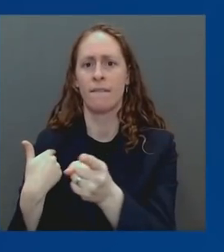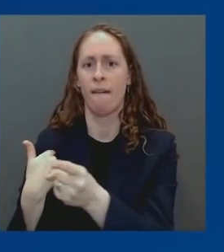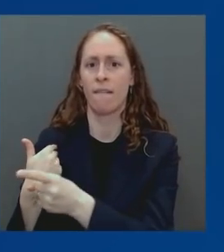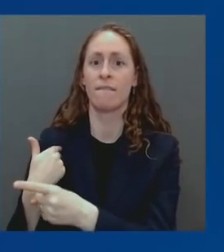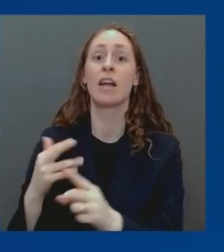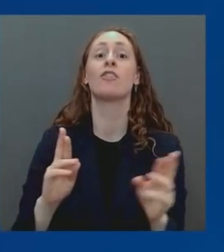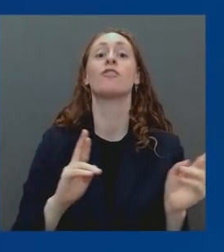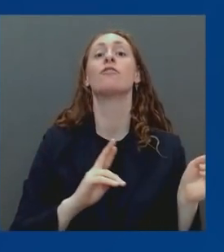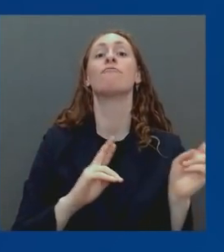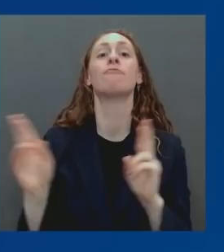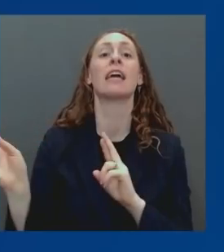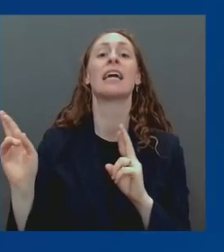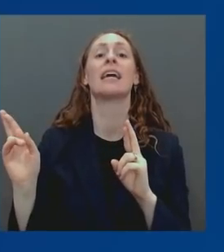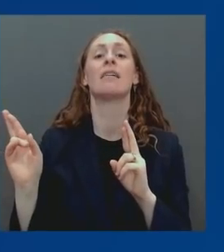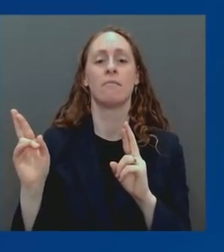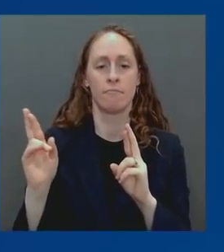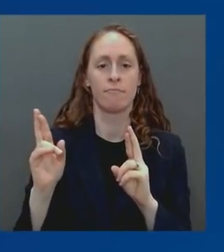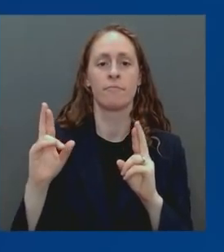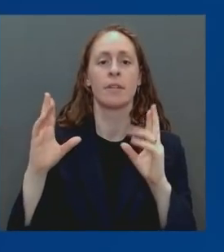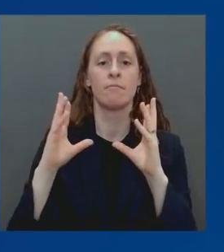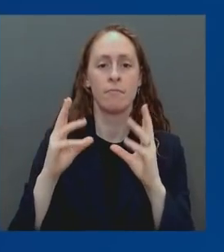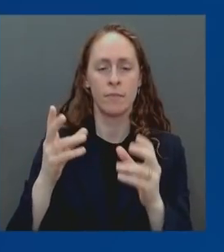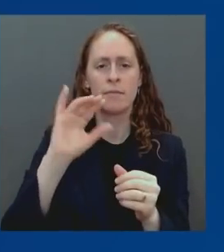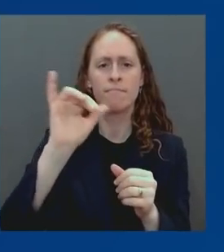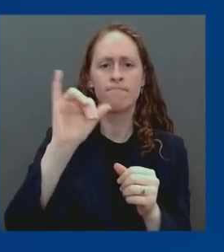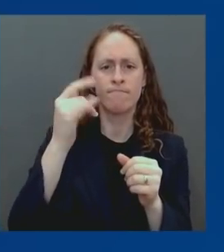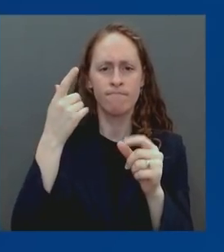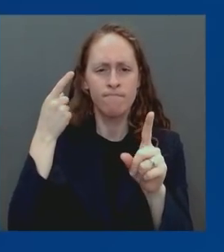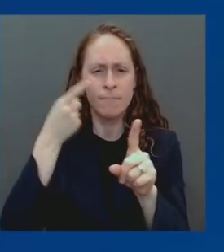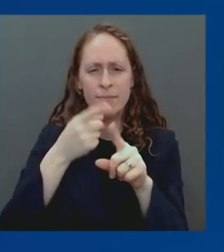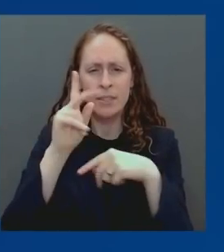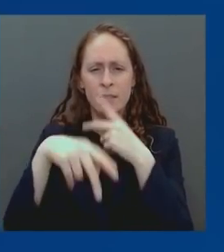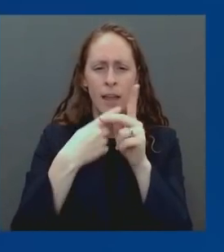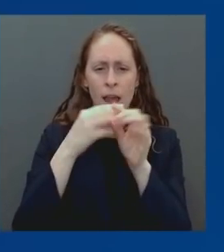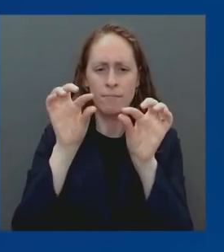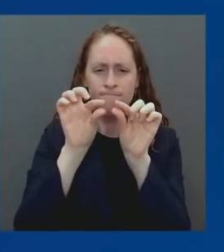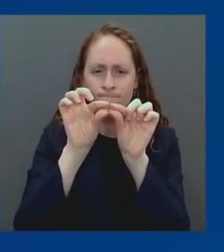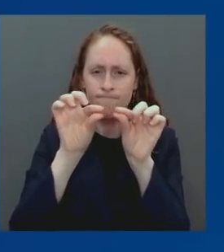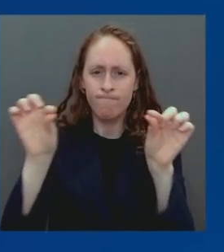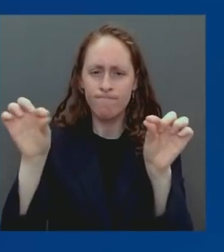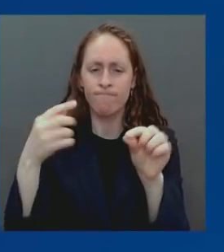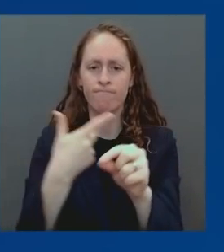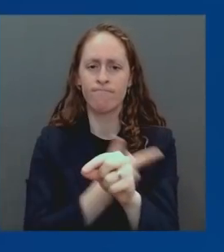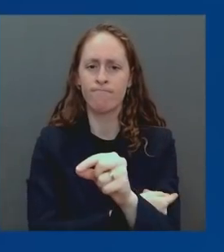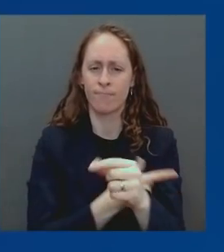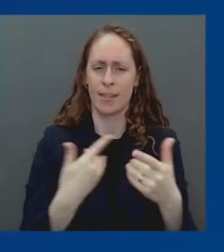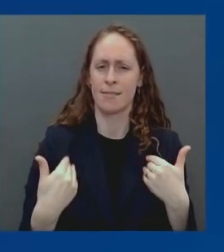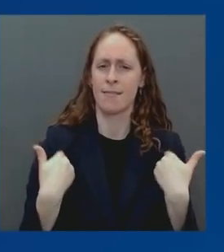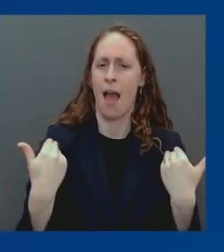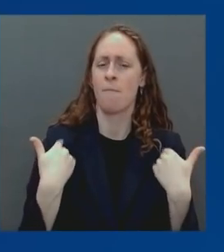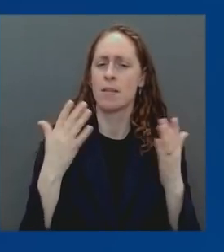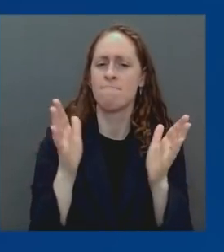Following FDA authorization, we would immediately begin packing and shipping doses to states and healthcare providers.